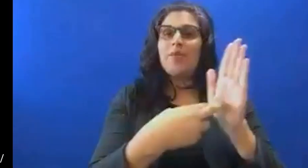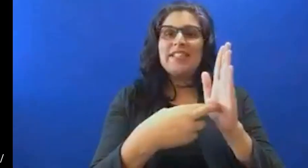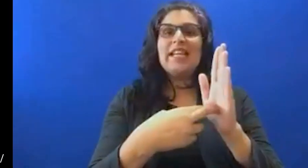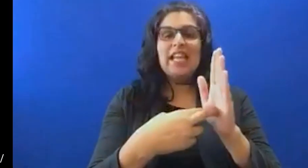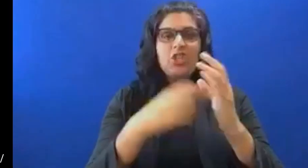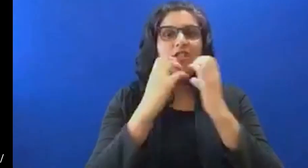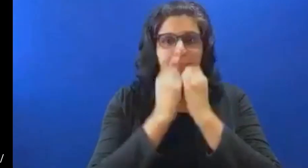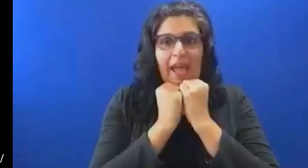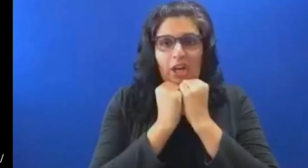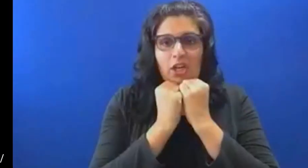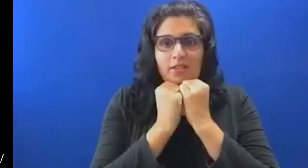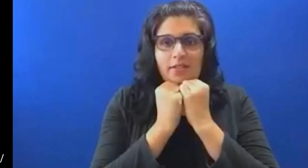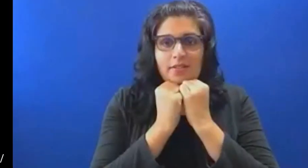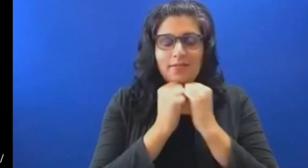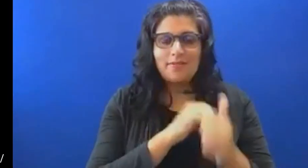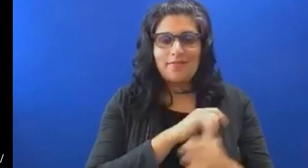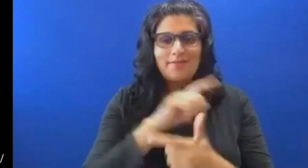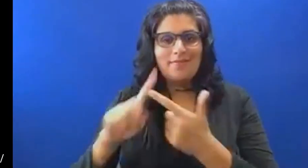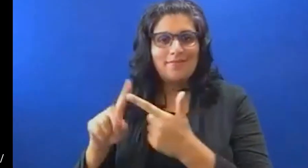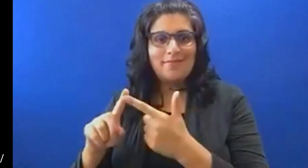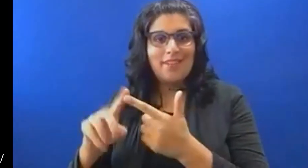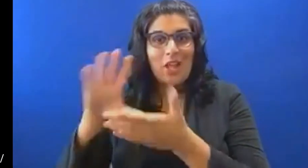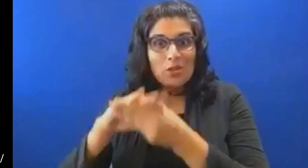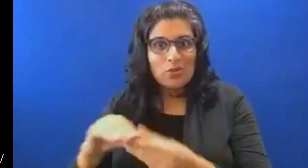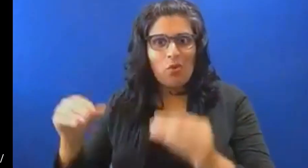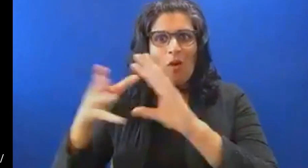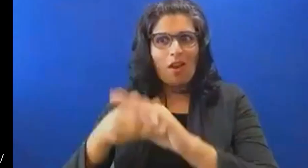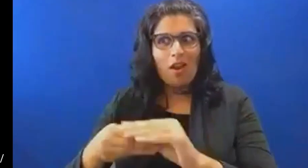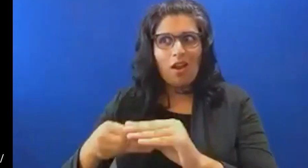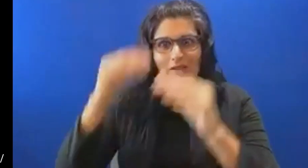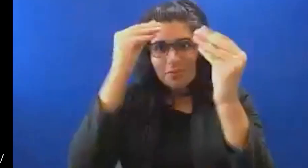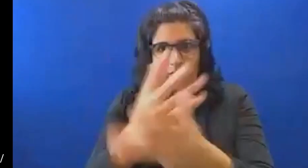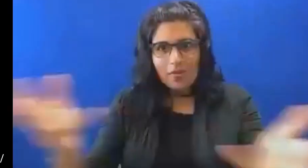And also, the stories that are told matter significantly.